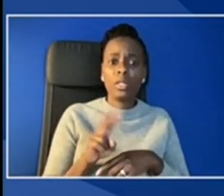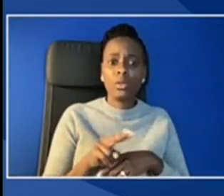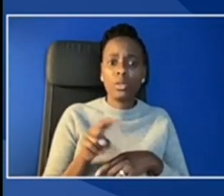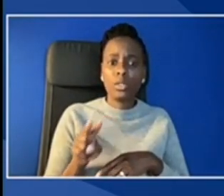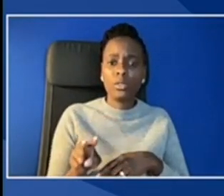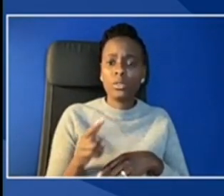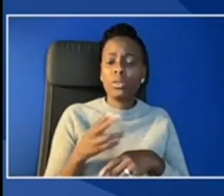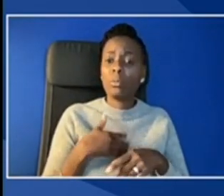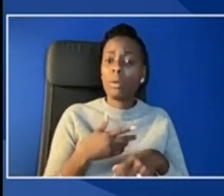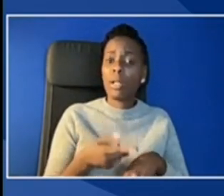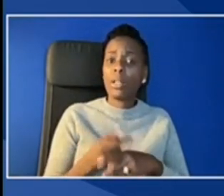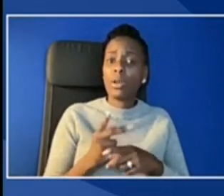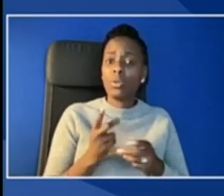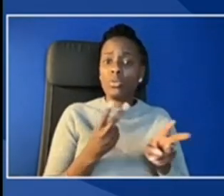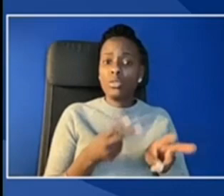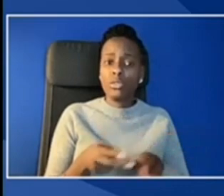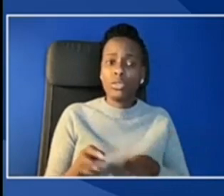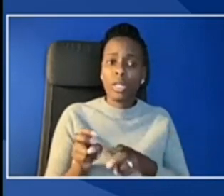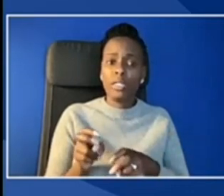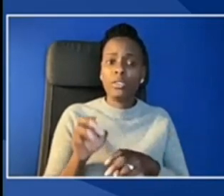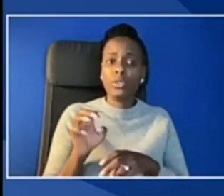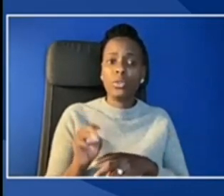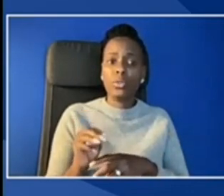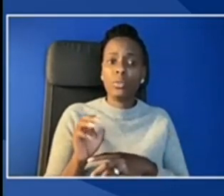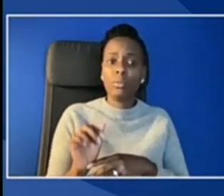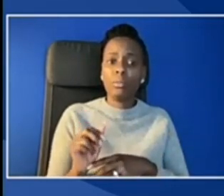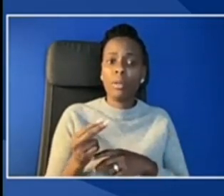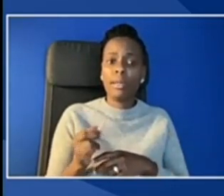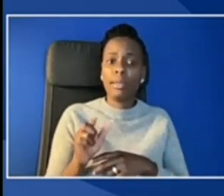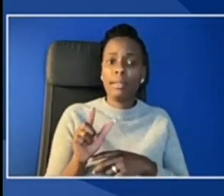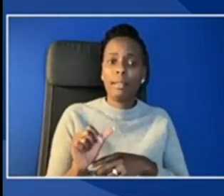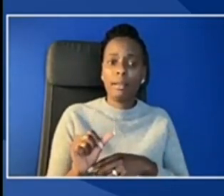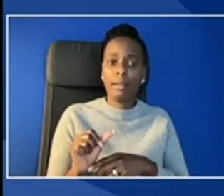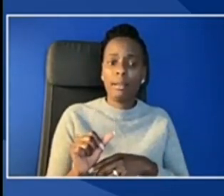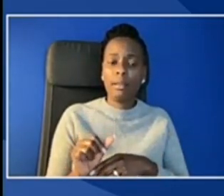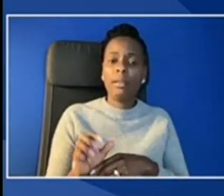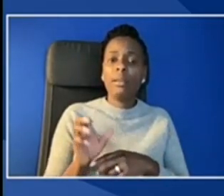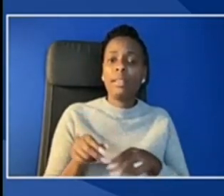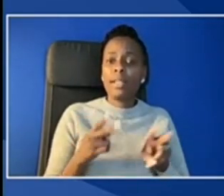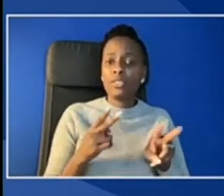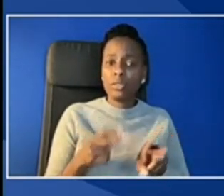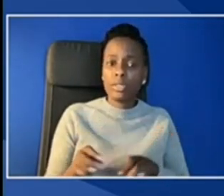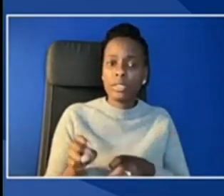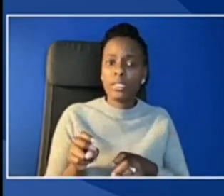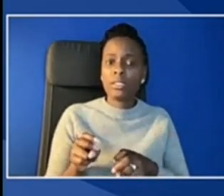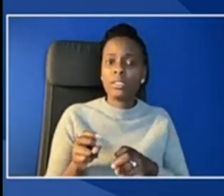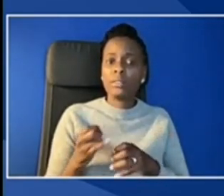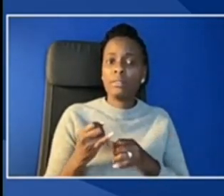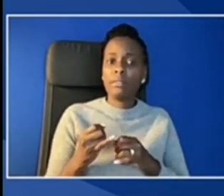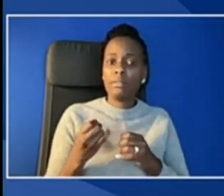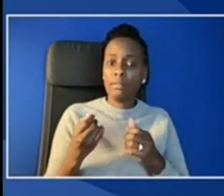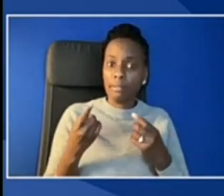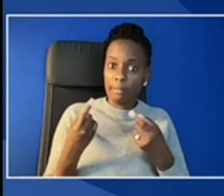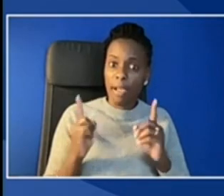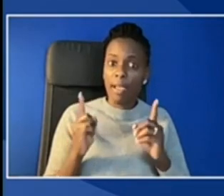servicers to MOHELA, and as this transition finally had my payment count in alignment with my payment history, I had